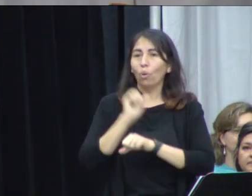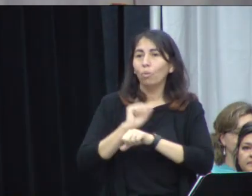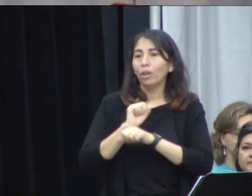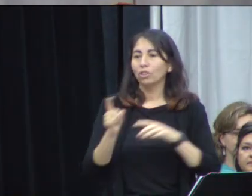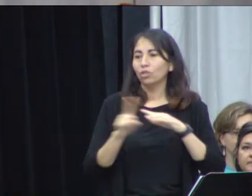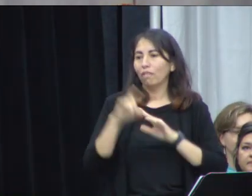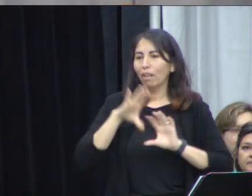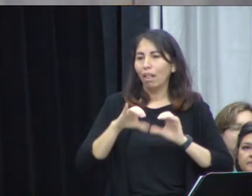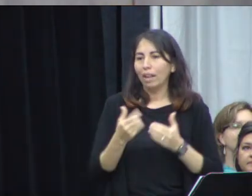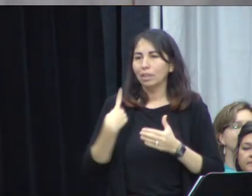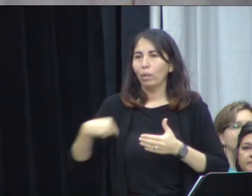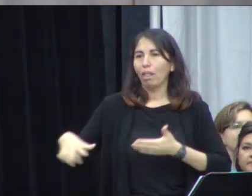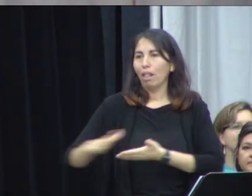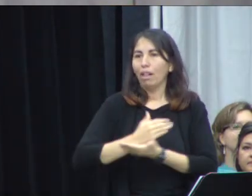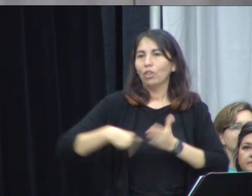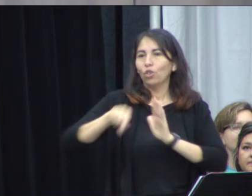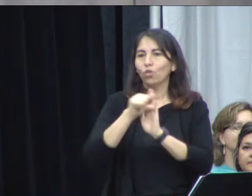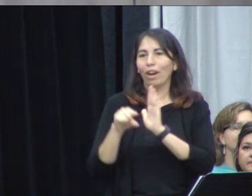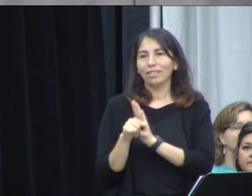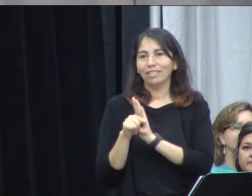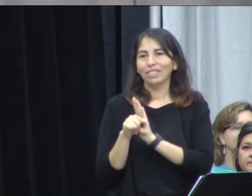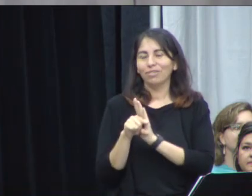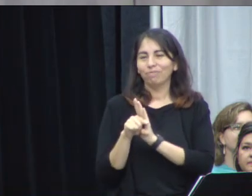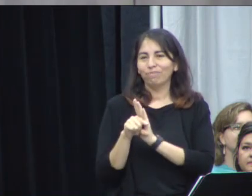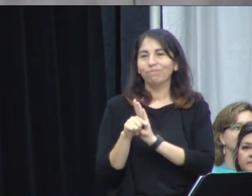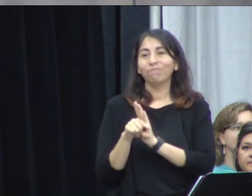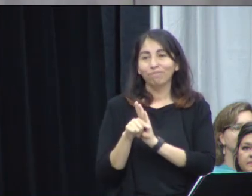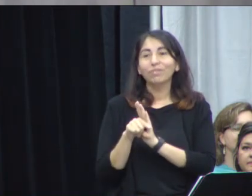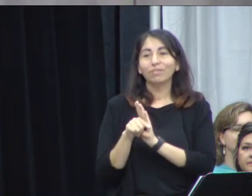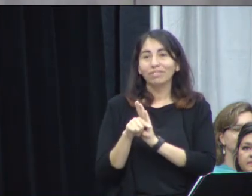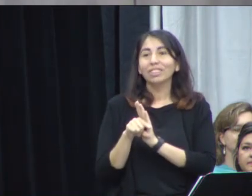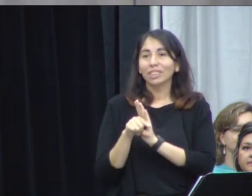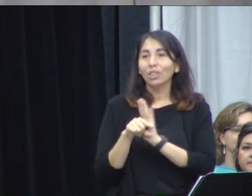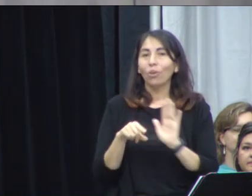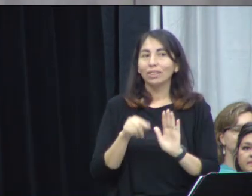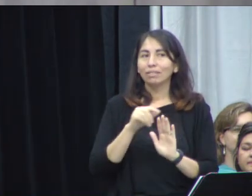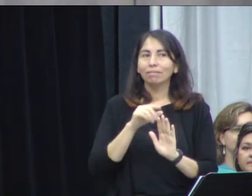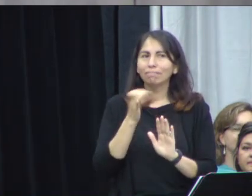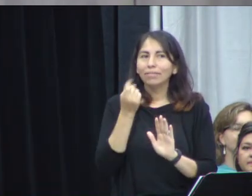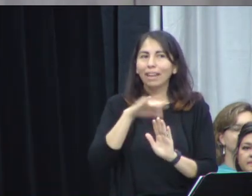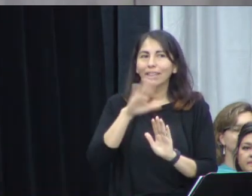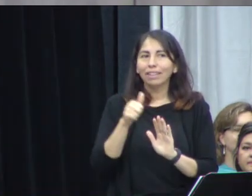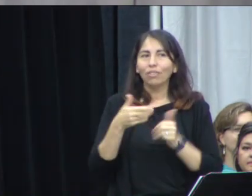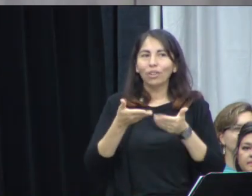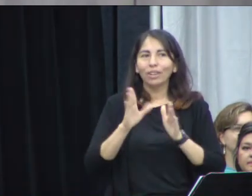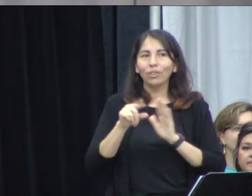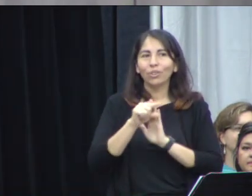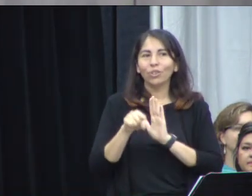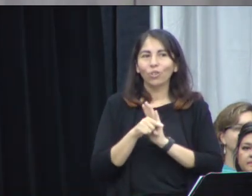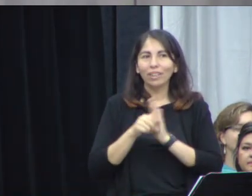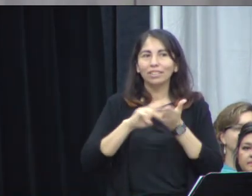and we got the grades. With that being said, never let a grade define you because we are all much more than that.